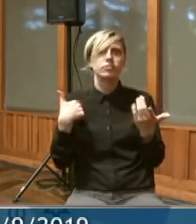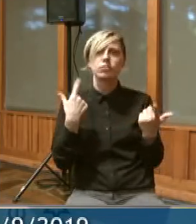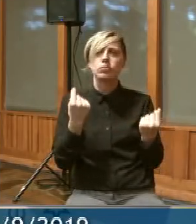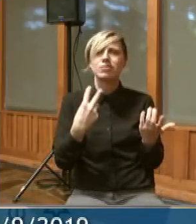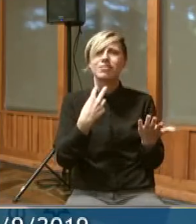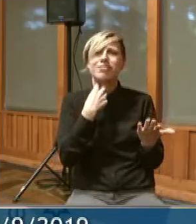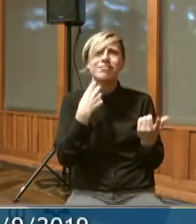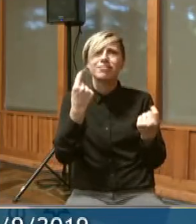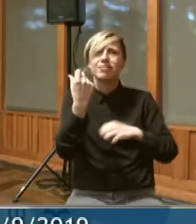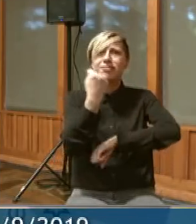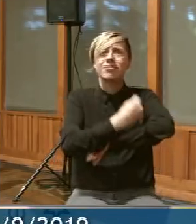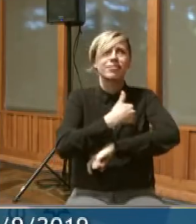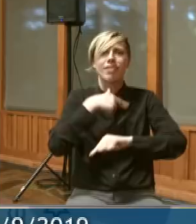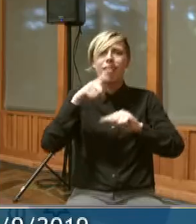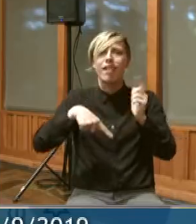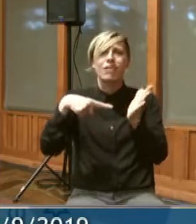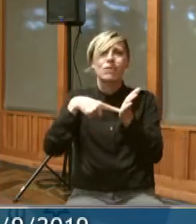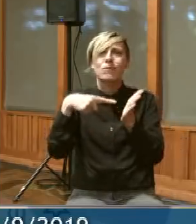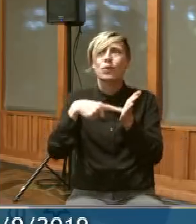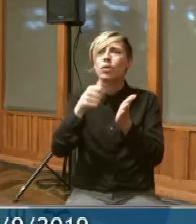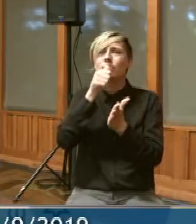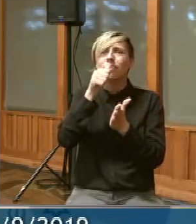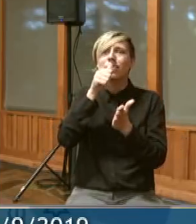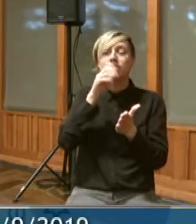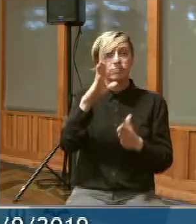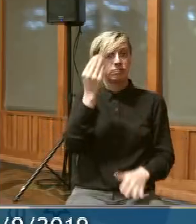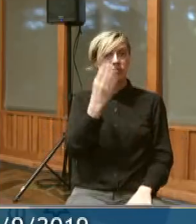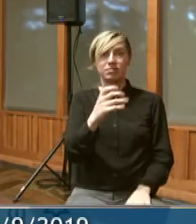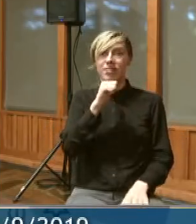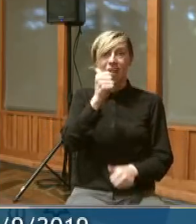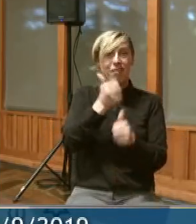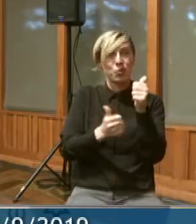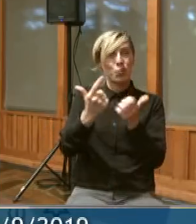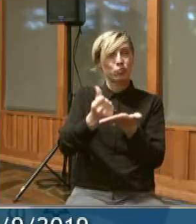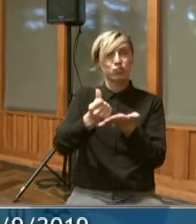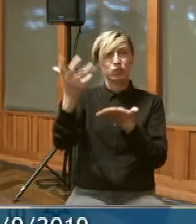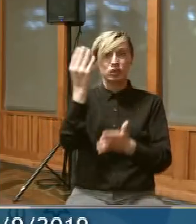COMMUNITY. PEOPLE HAVE BEEN TELLING ME SINCE I HAVE BEEN ORGANIZING THAT THEY DO NOT KNOW WHAT THEY